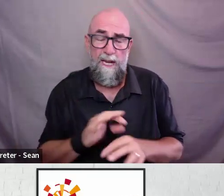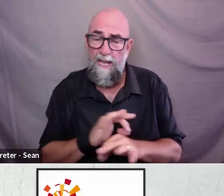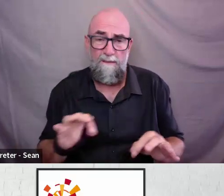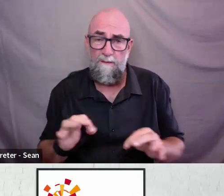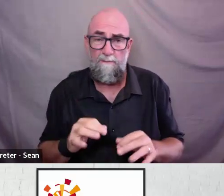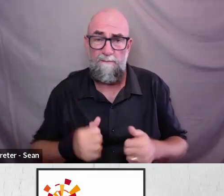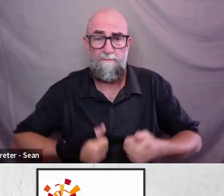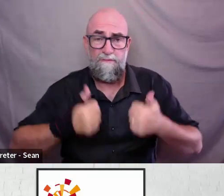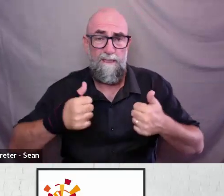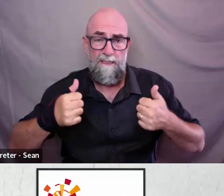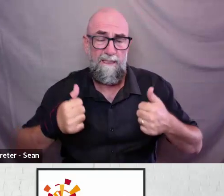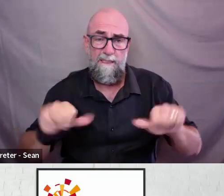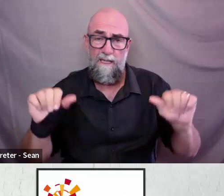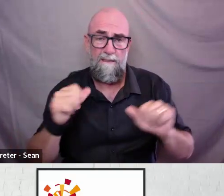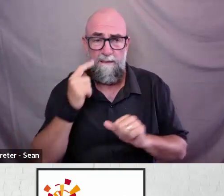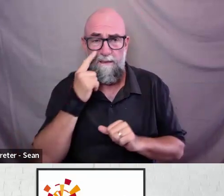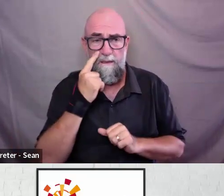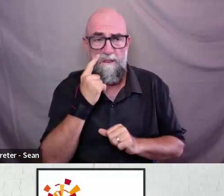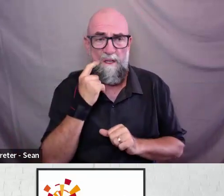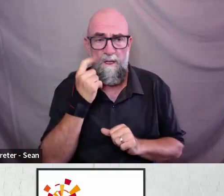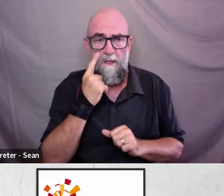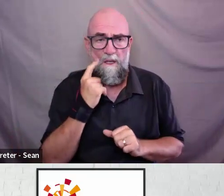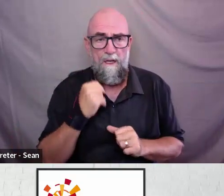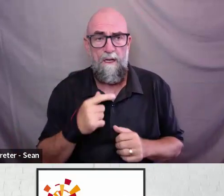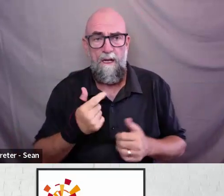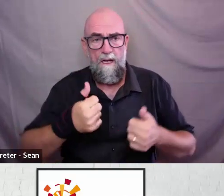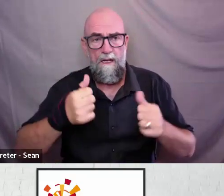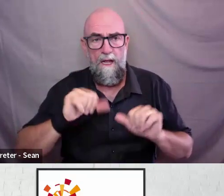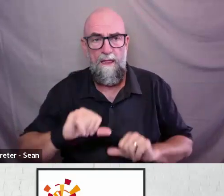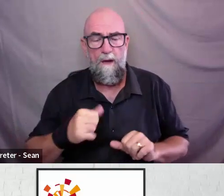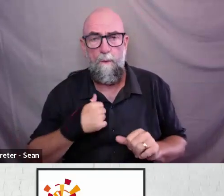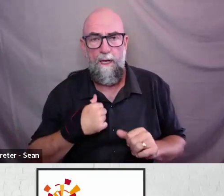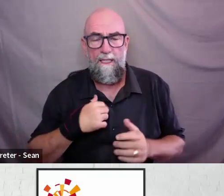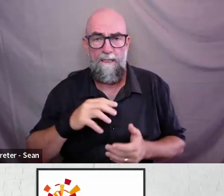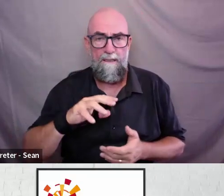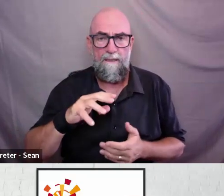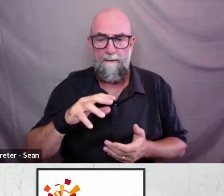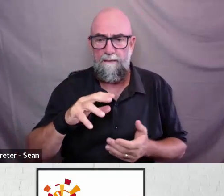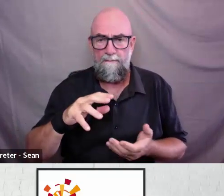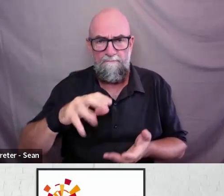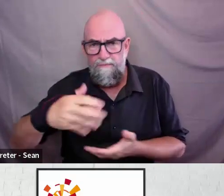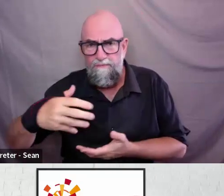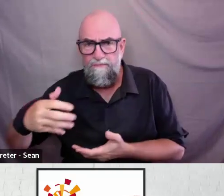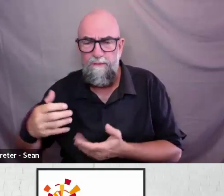Some of those alternatives are around doughnut economics which is trying to consider sanitary boundaries in the way you think about